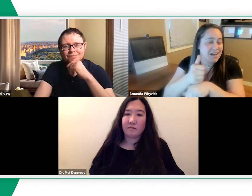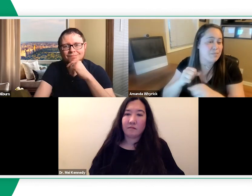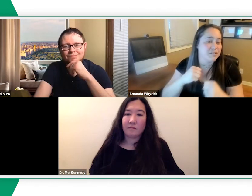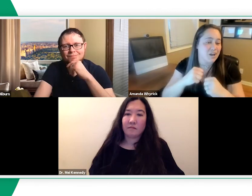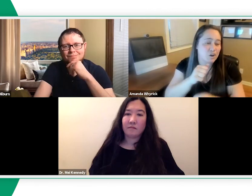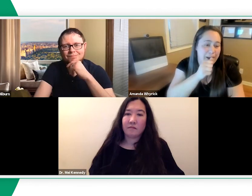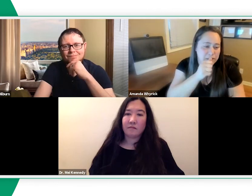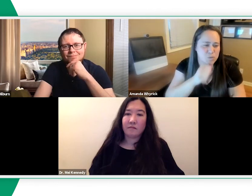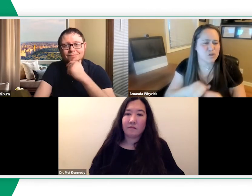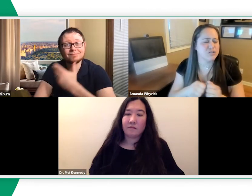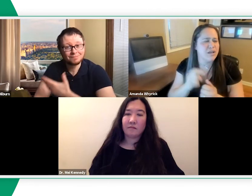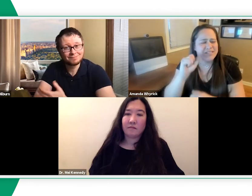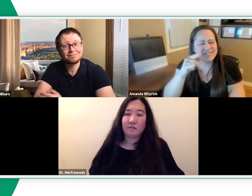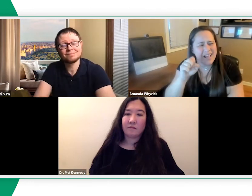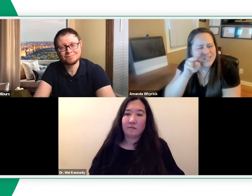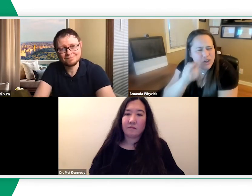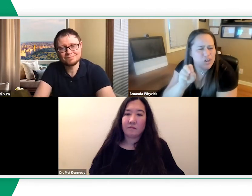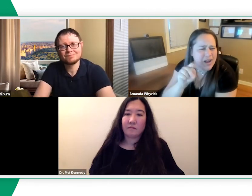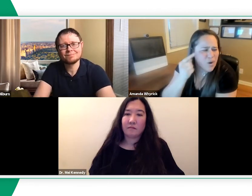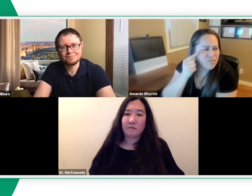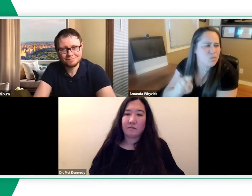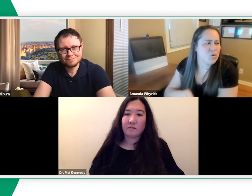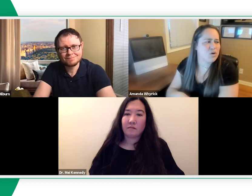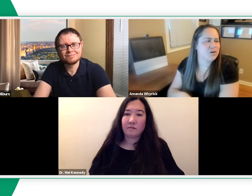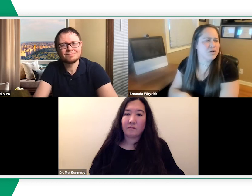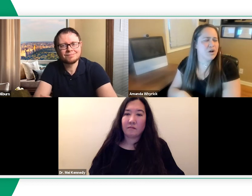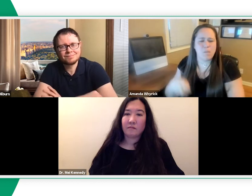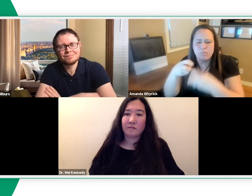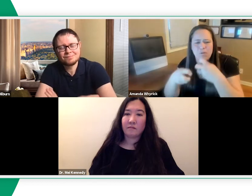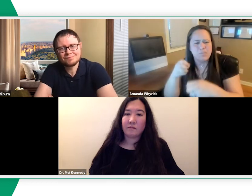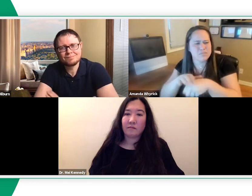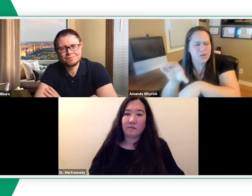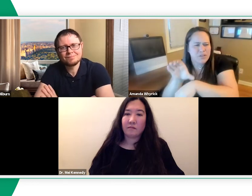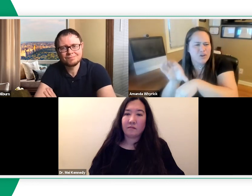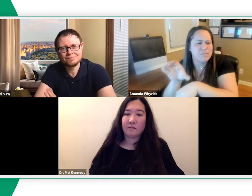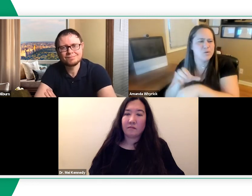set up secure passwords, the signs to look out for, problems on the computer. Having